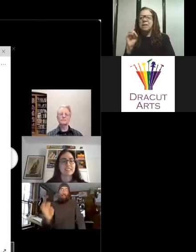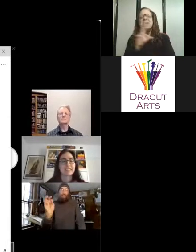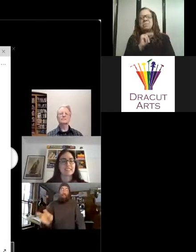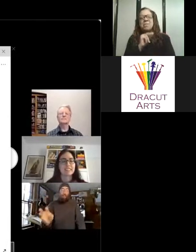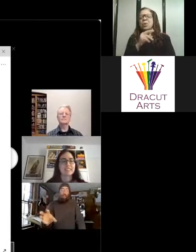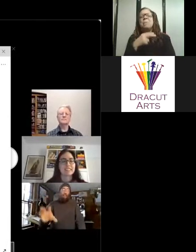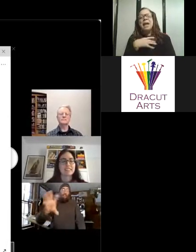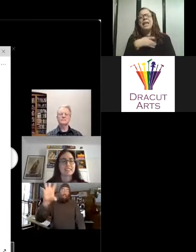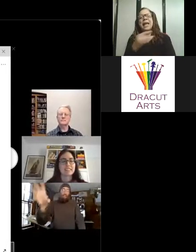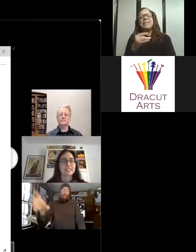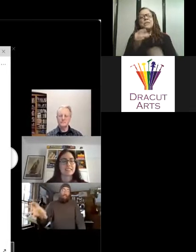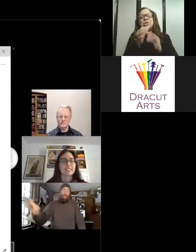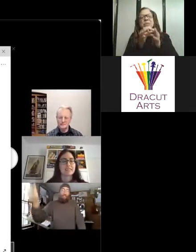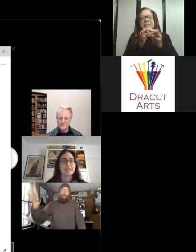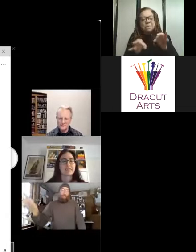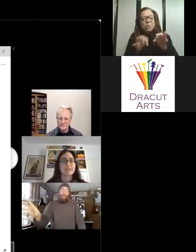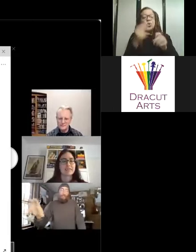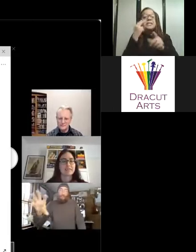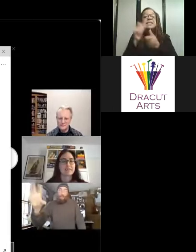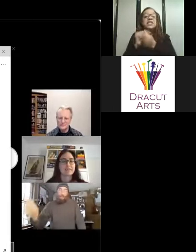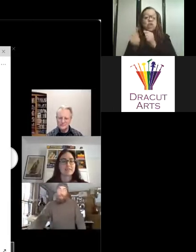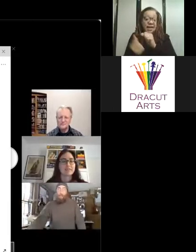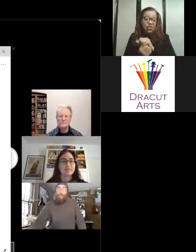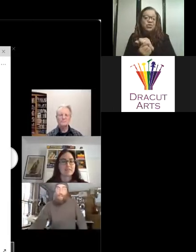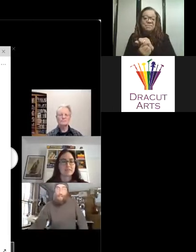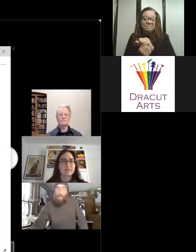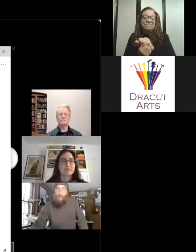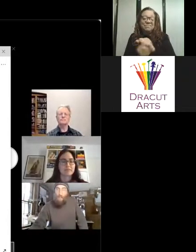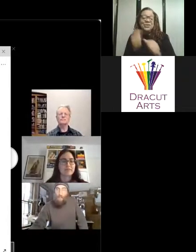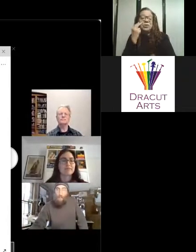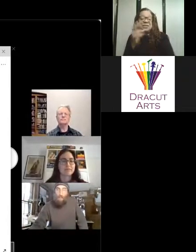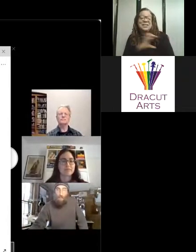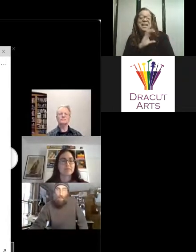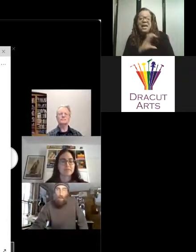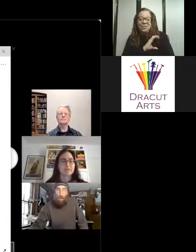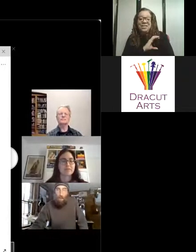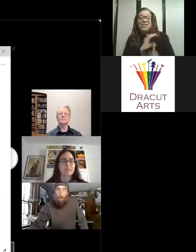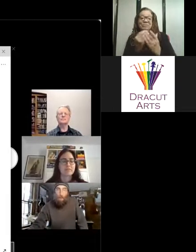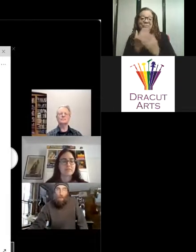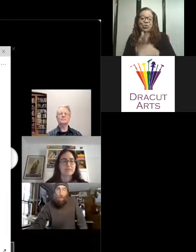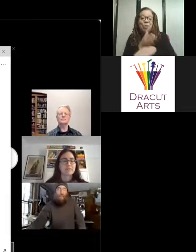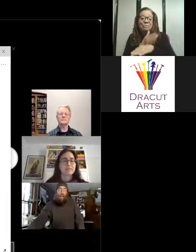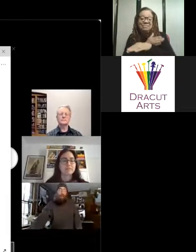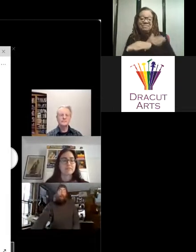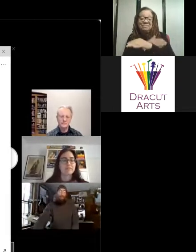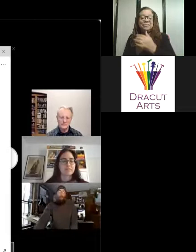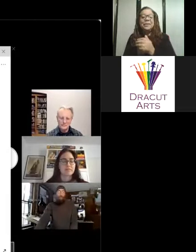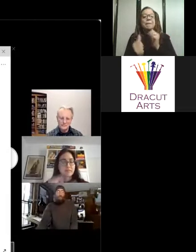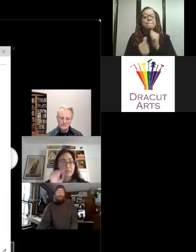so simple, you get to see the the characters grow and change as we learn the story. "Most of my time after finishing